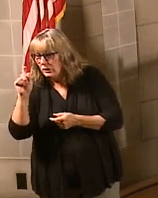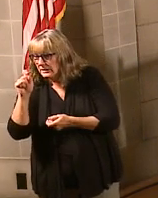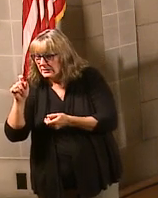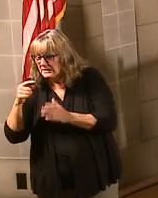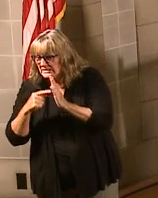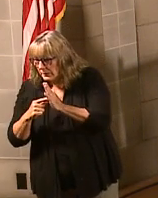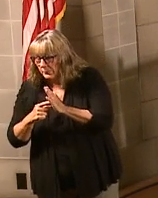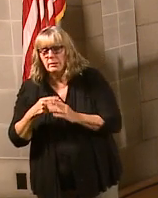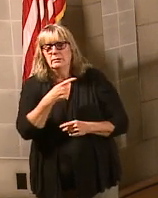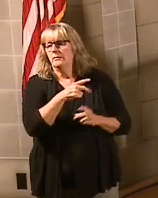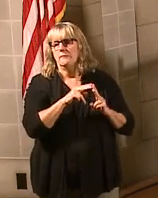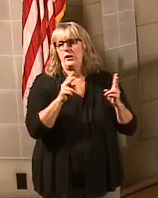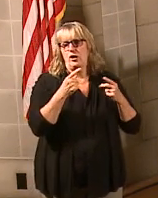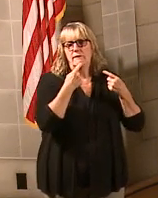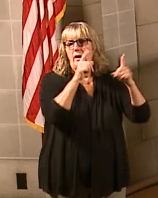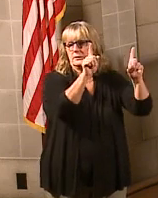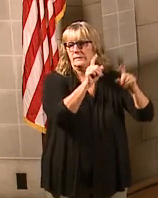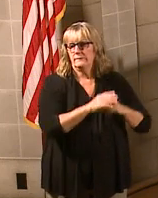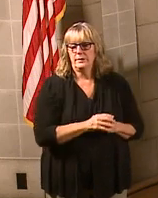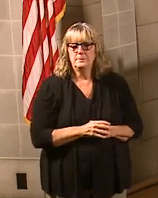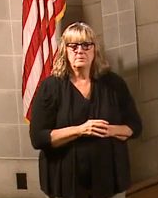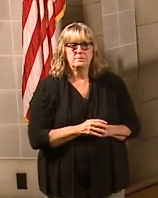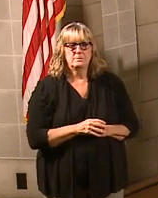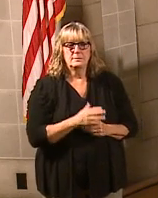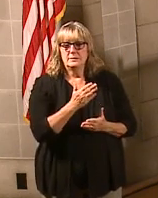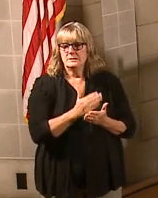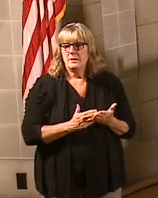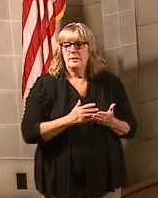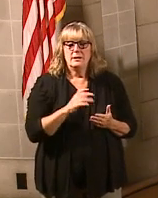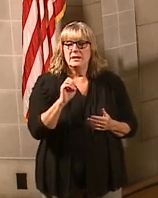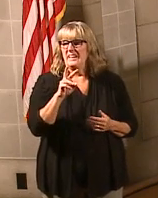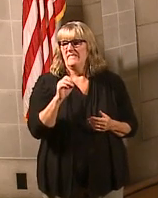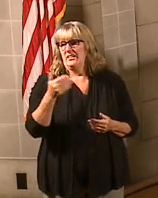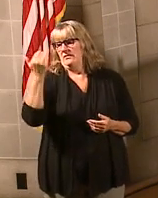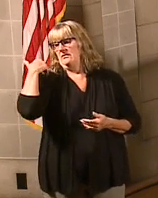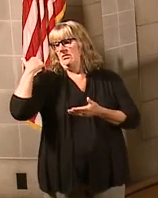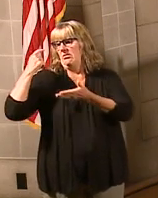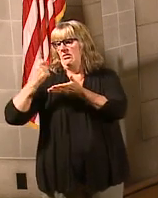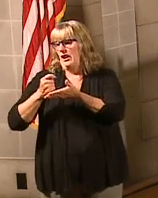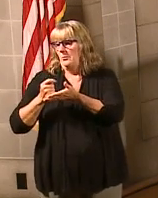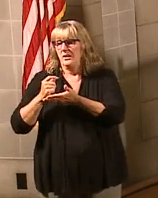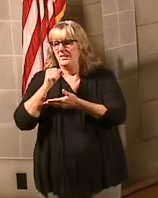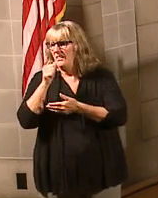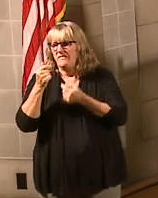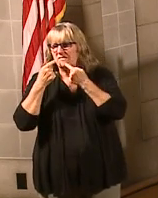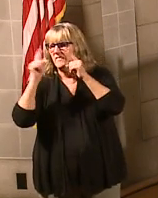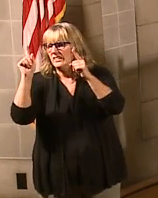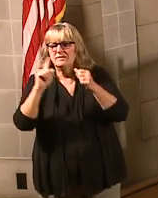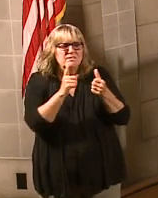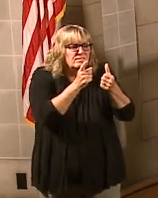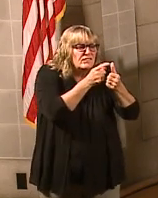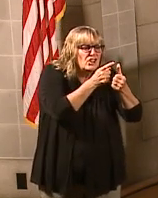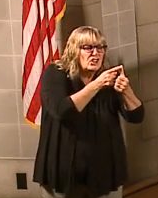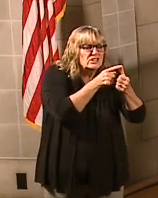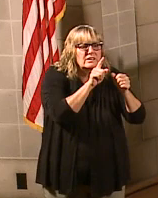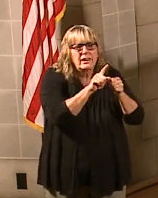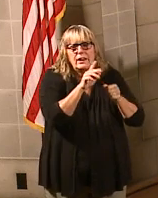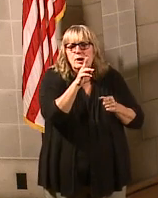SUCH AS THE DELTA VARIANT AND WE DO HAVE THAT DATA, THEY ARE VERY EFFECTIVE.